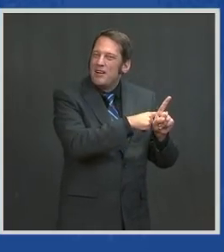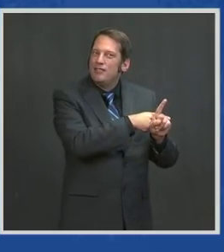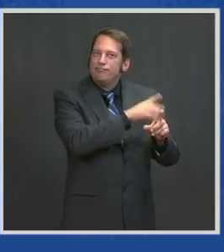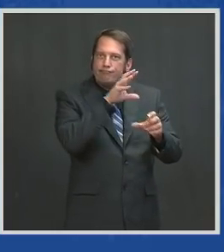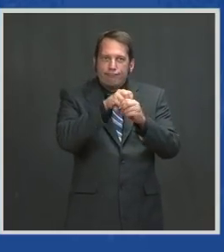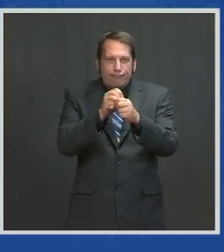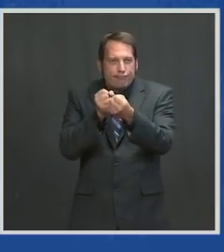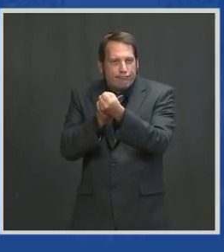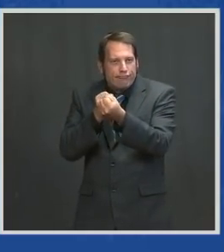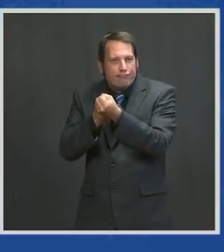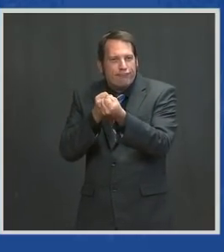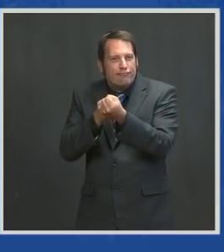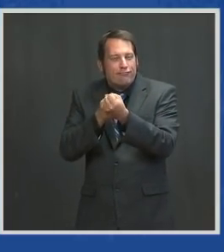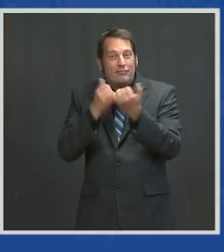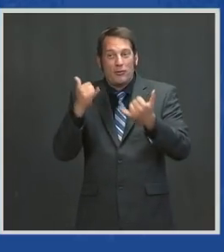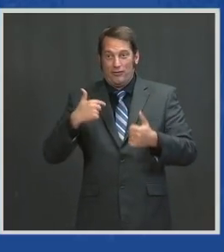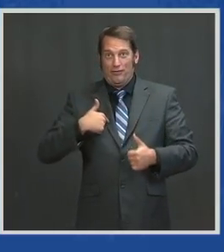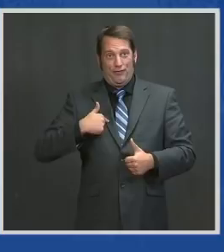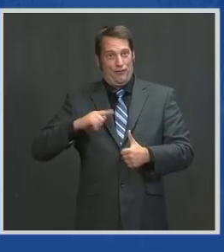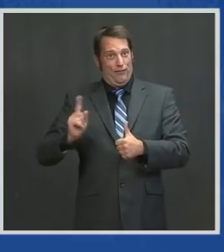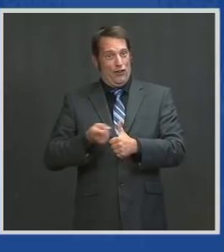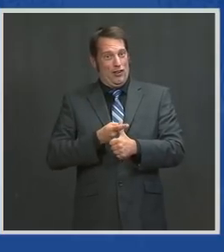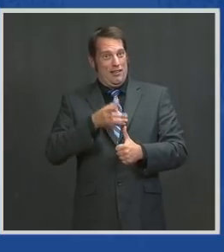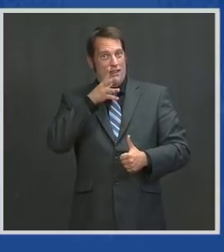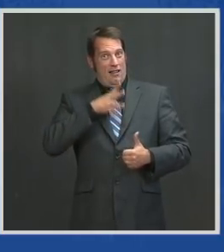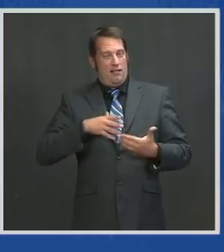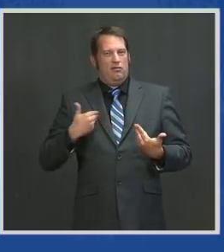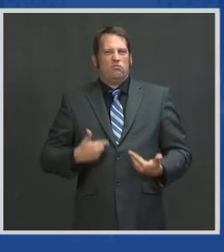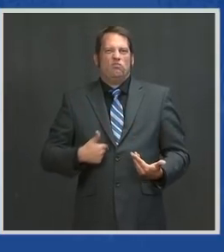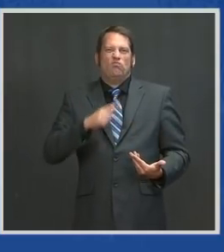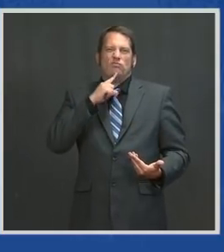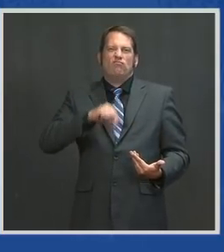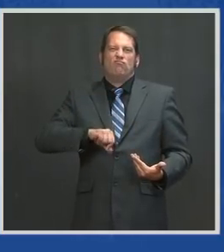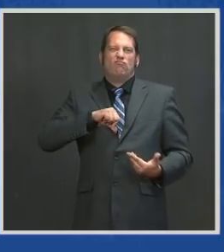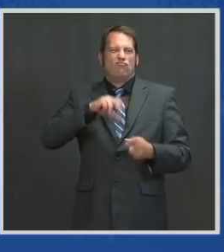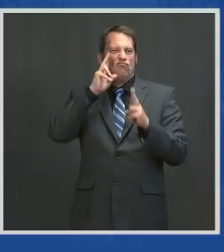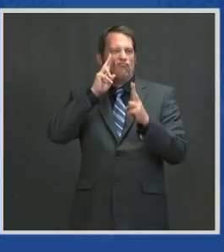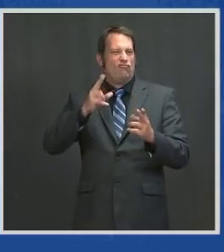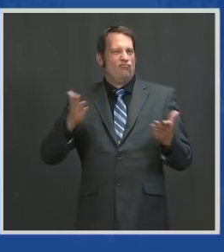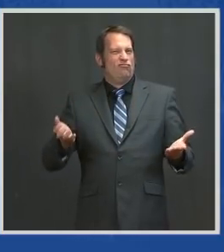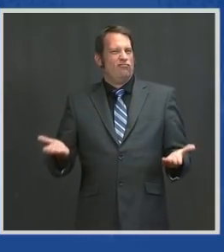I'm so proud to be here with all of you to begin our first overseas trip.